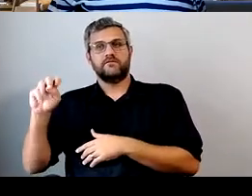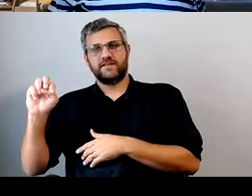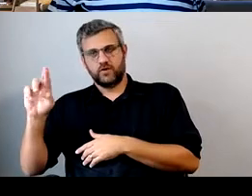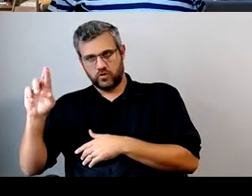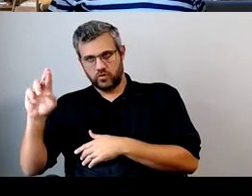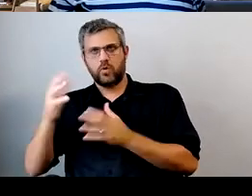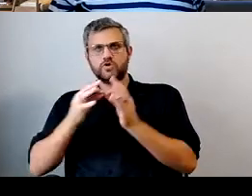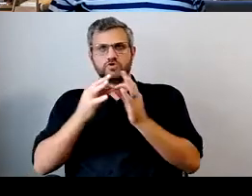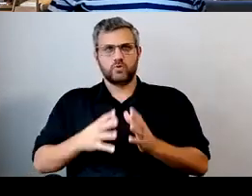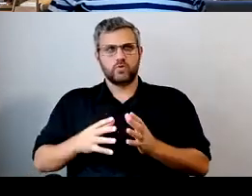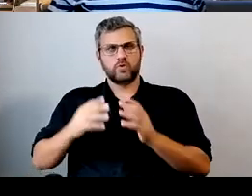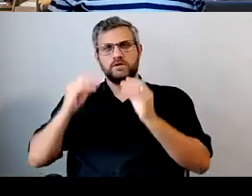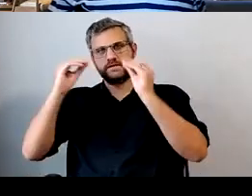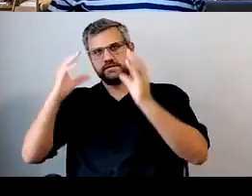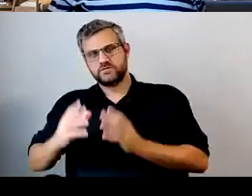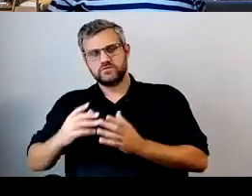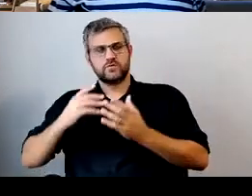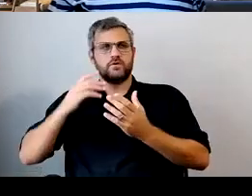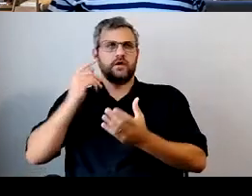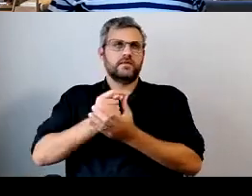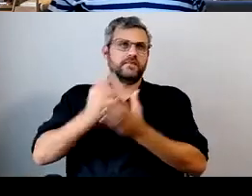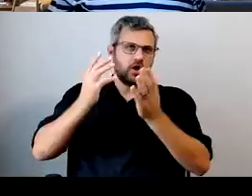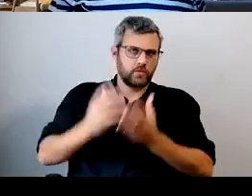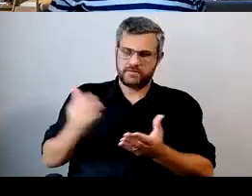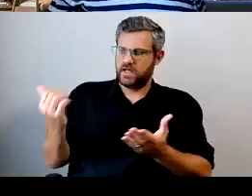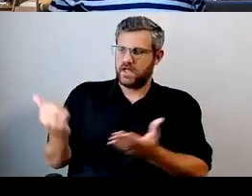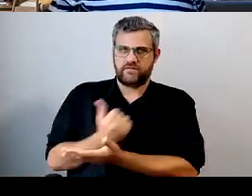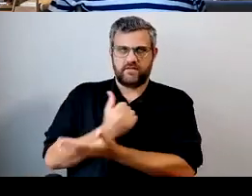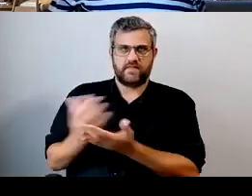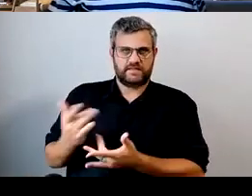part therapist, part everything. They tend to be more in the schools,